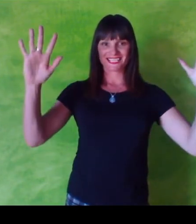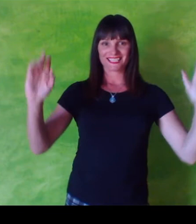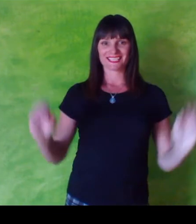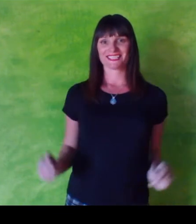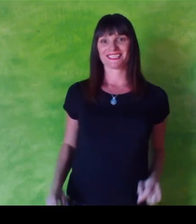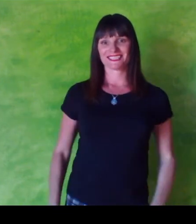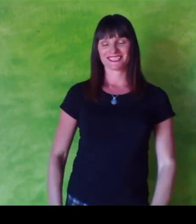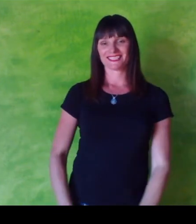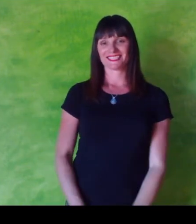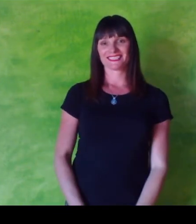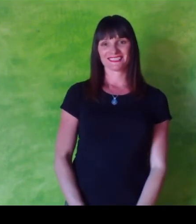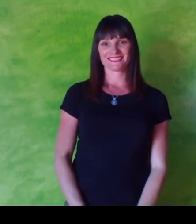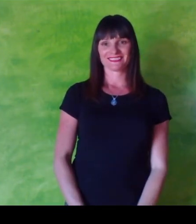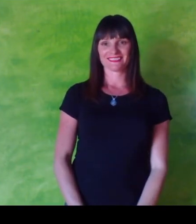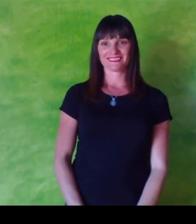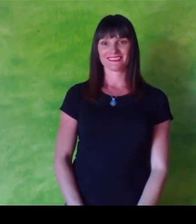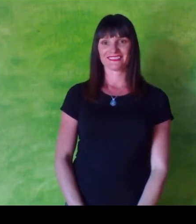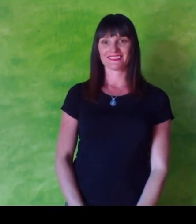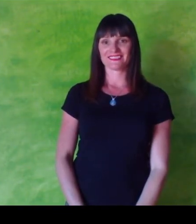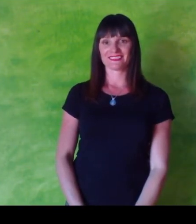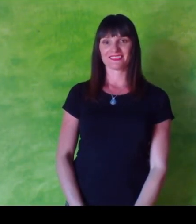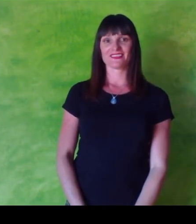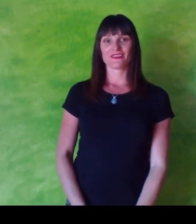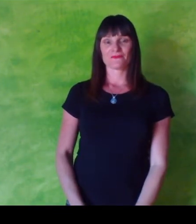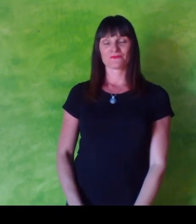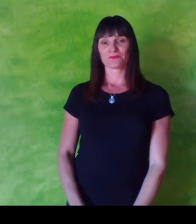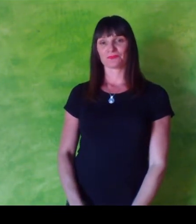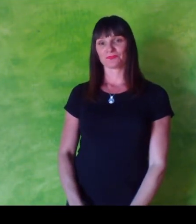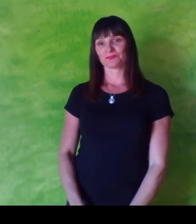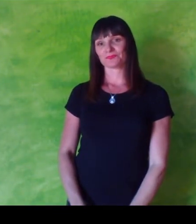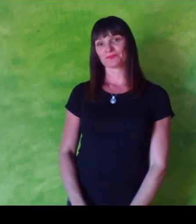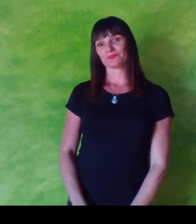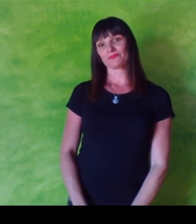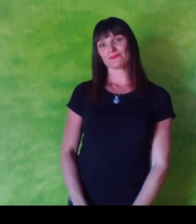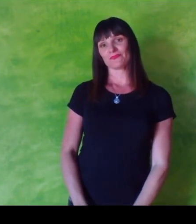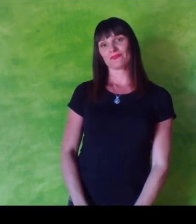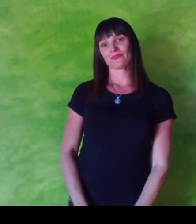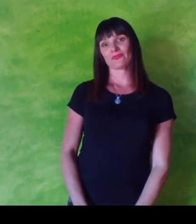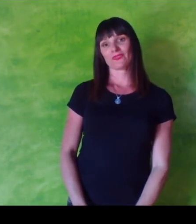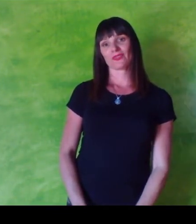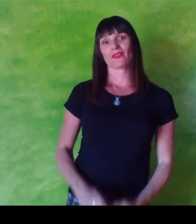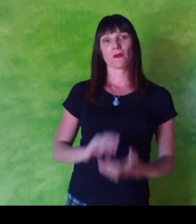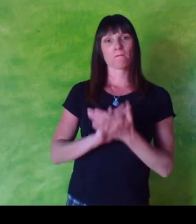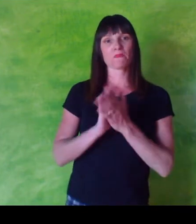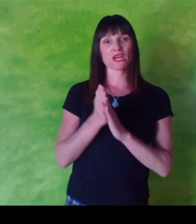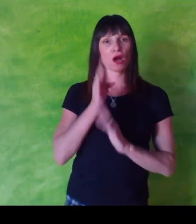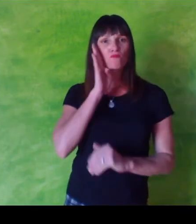so with the milk on them it turned into a nice golden brown and they're very